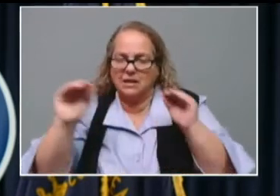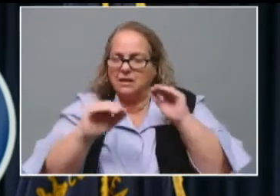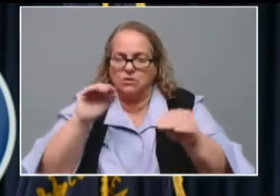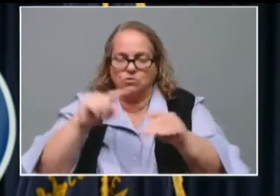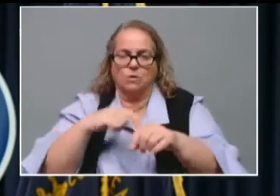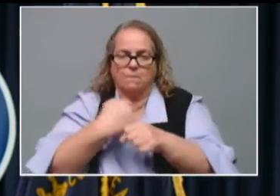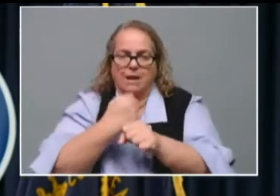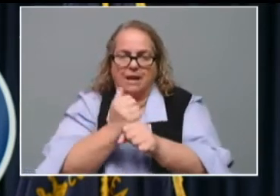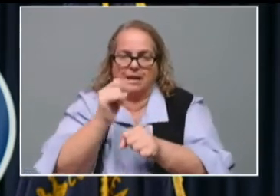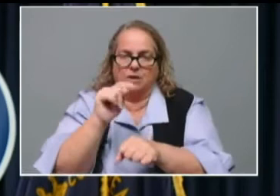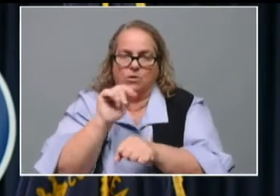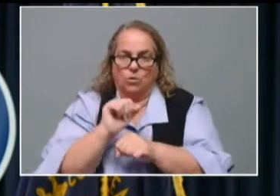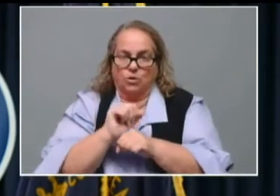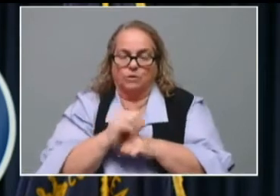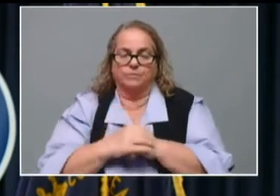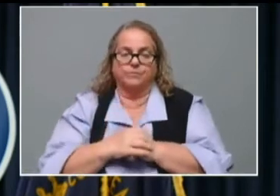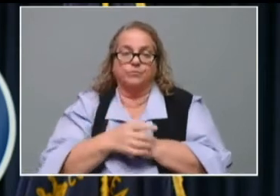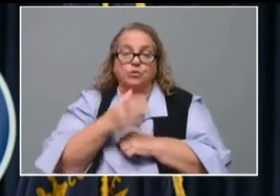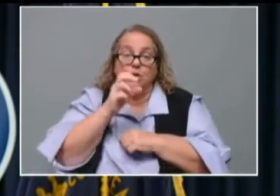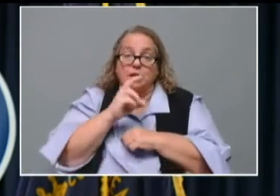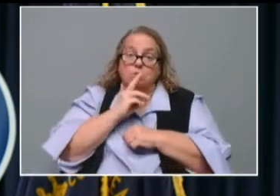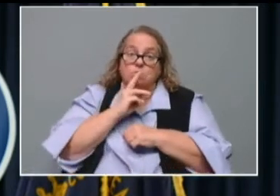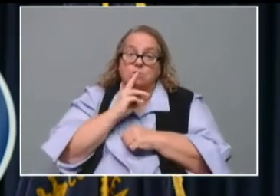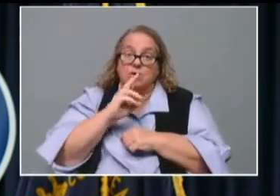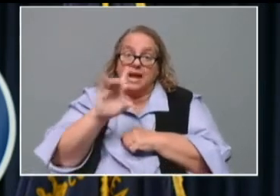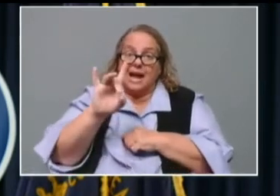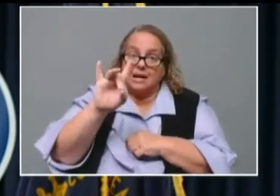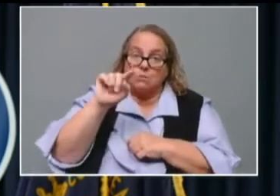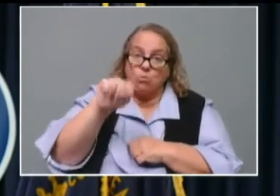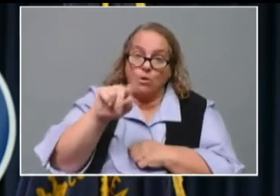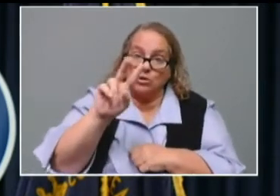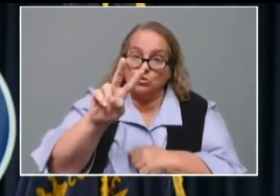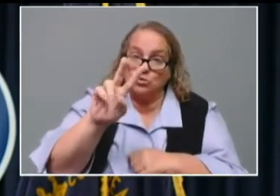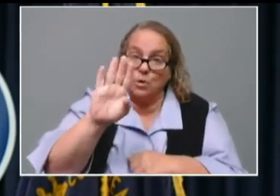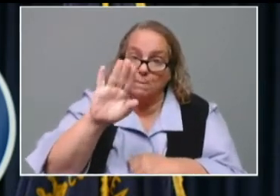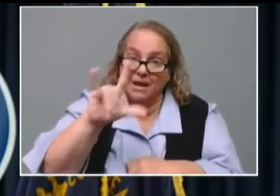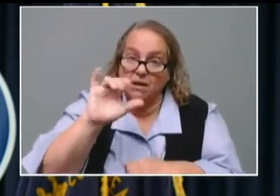Drinking water 8.2 billion additional funding to maintain levels of